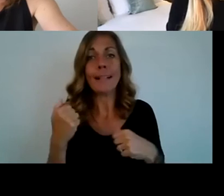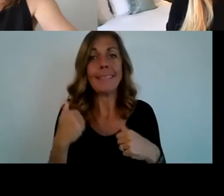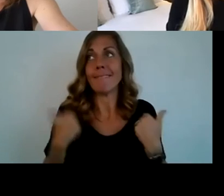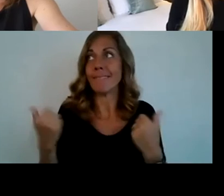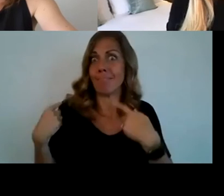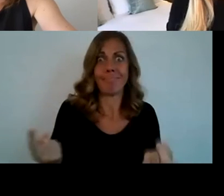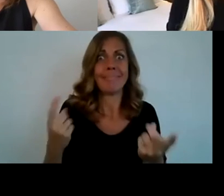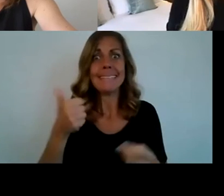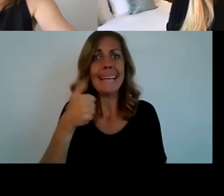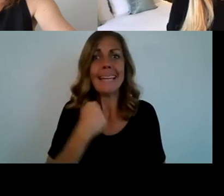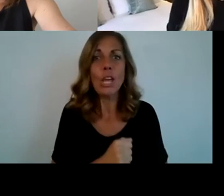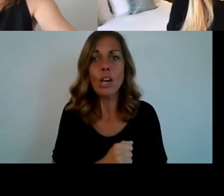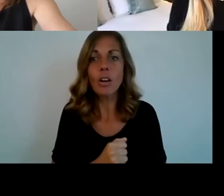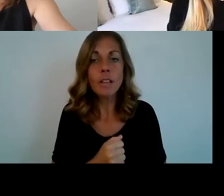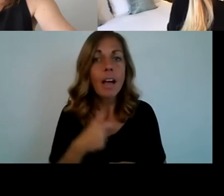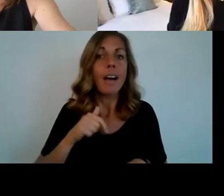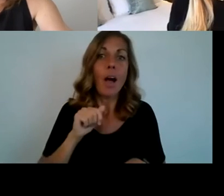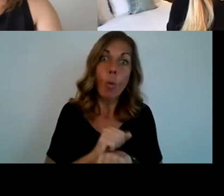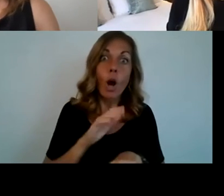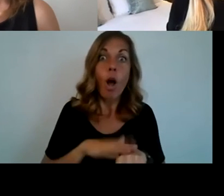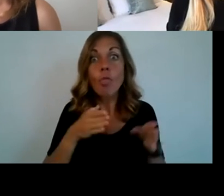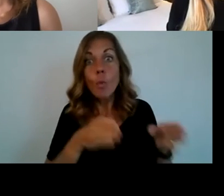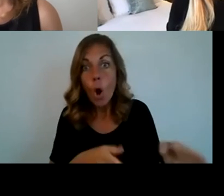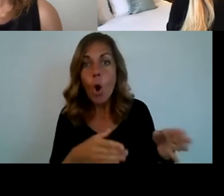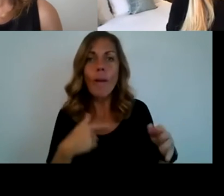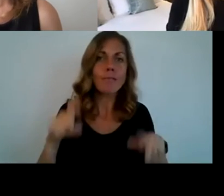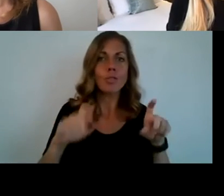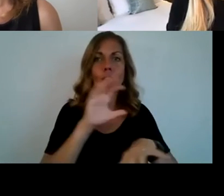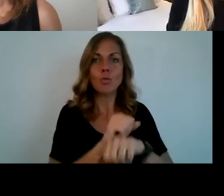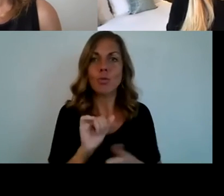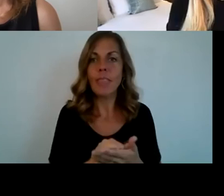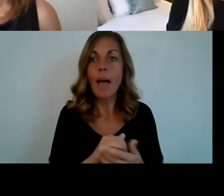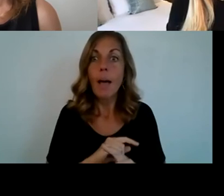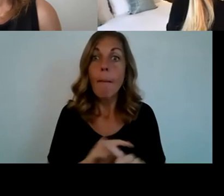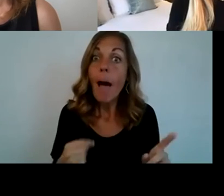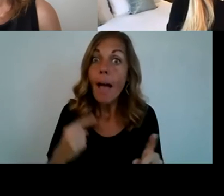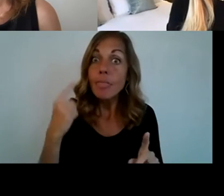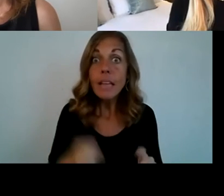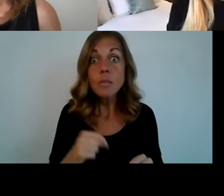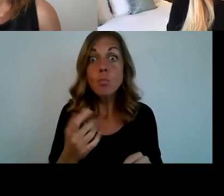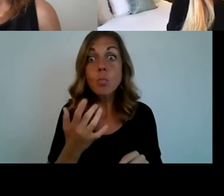the road and having to adapt to that. And we're fortunate because software that we have